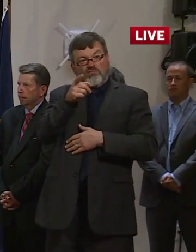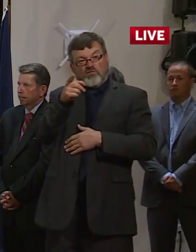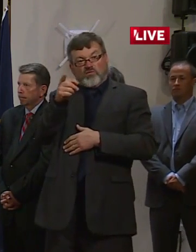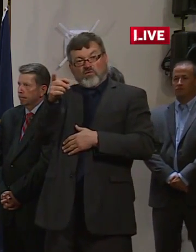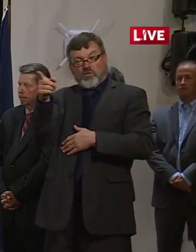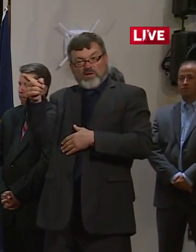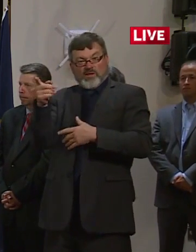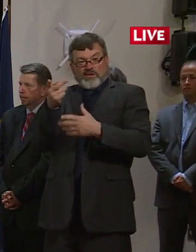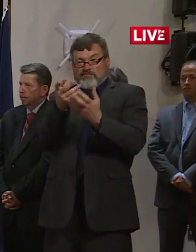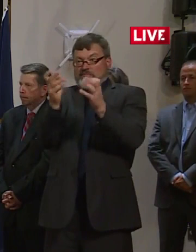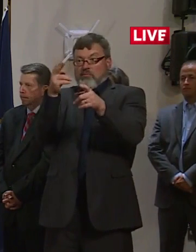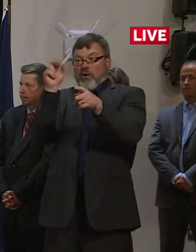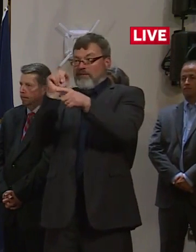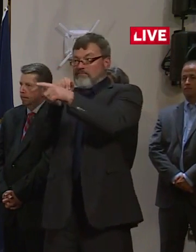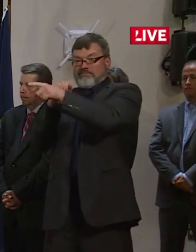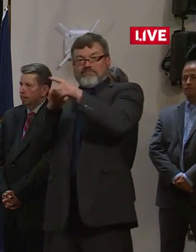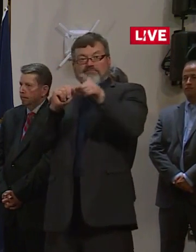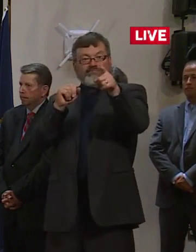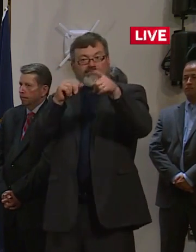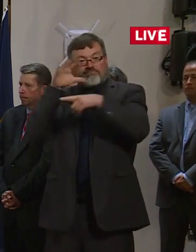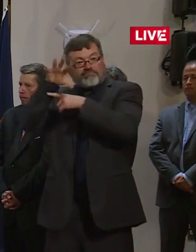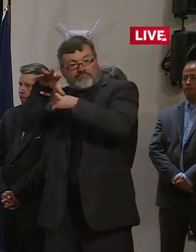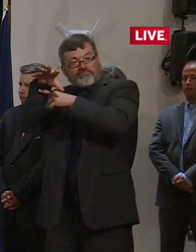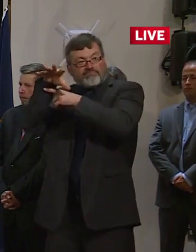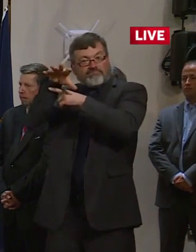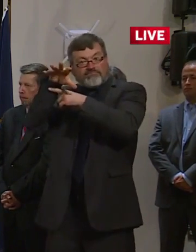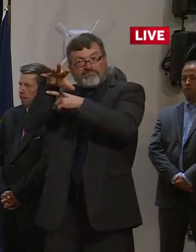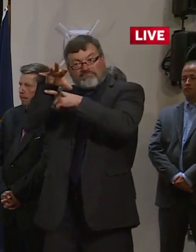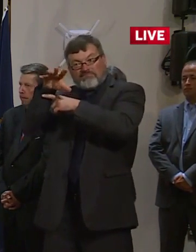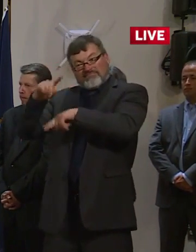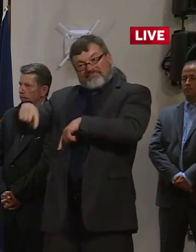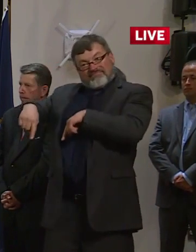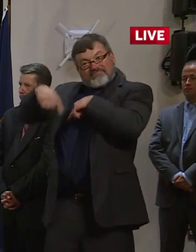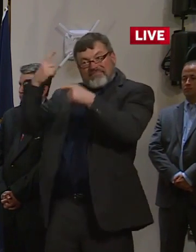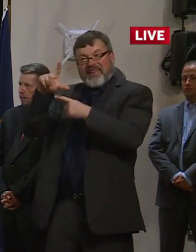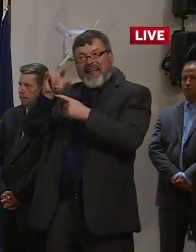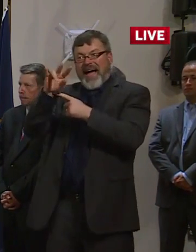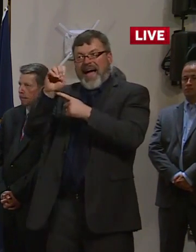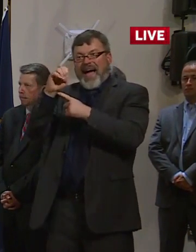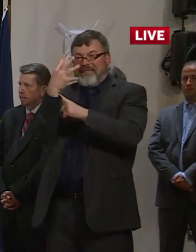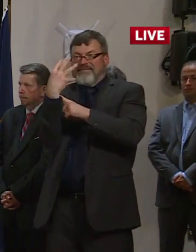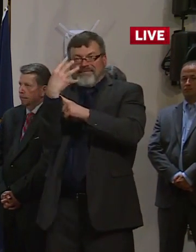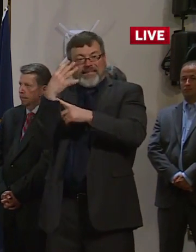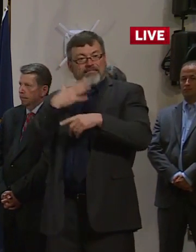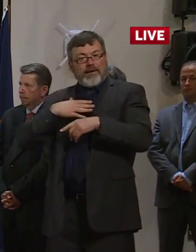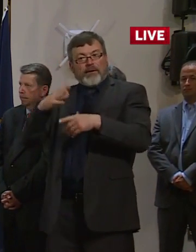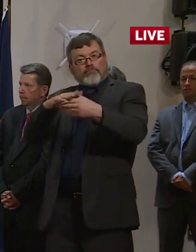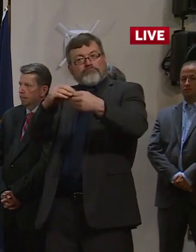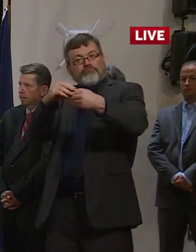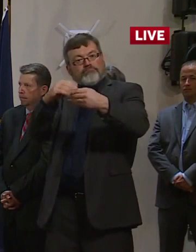I ALSO WANT TO THANK YOU, THE MEMBERS OF THE PRESS.